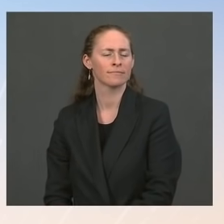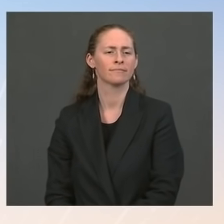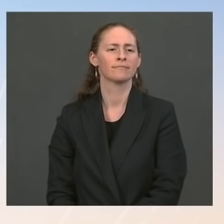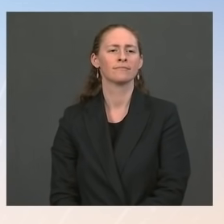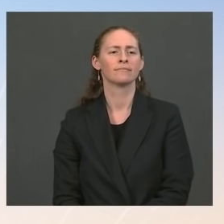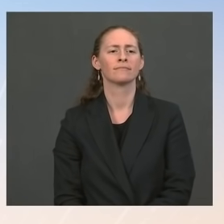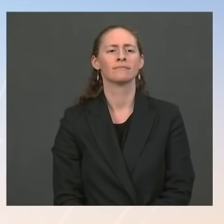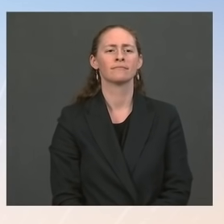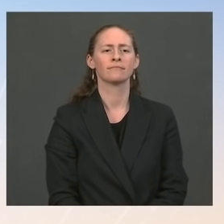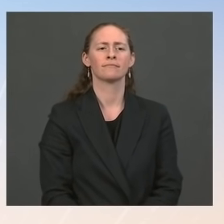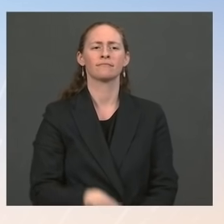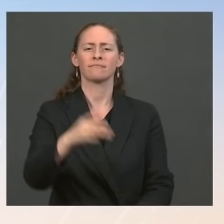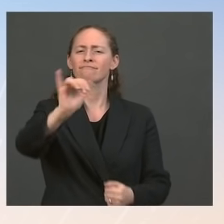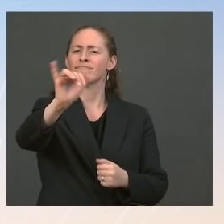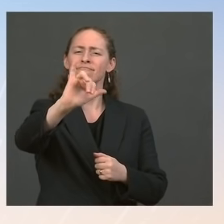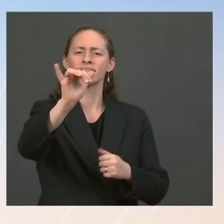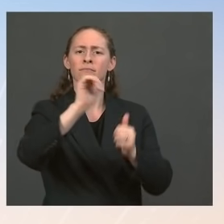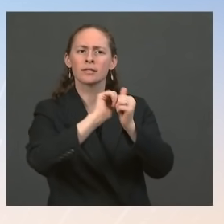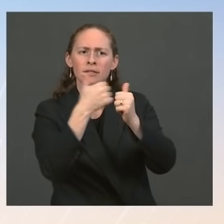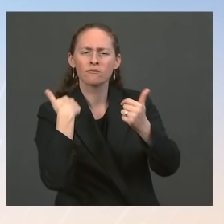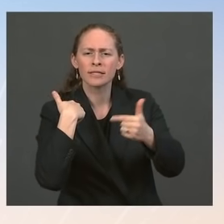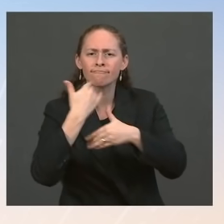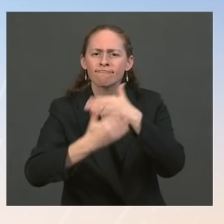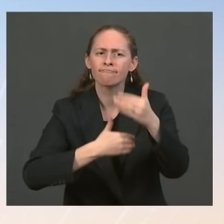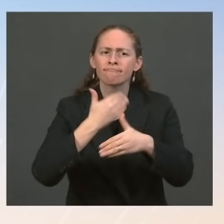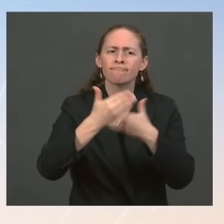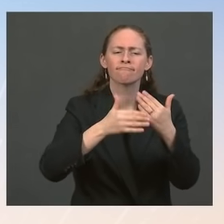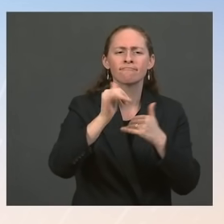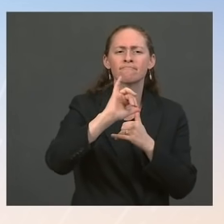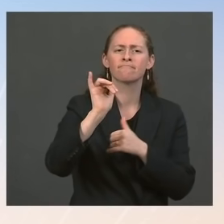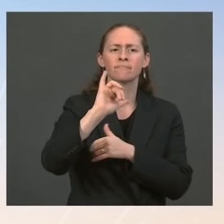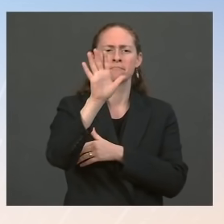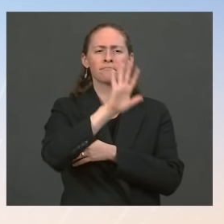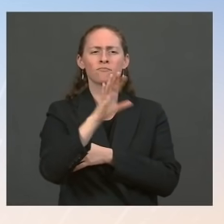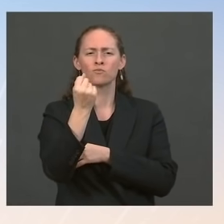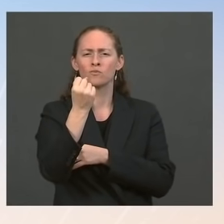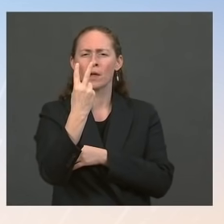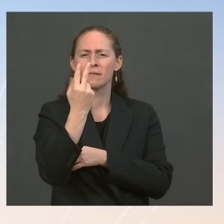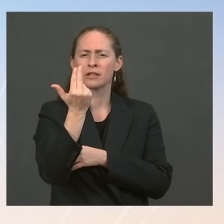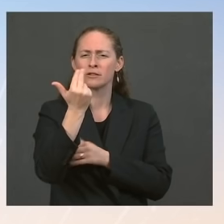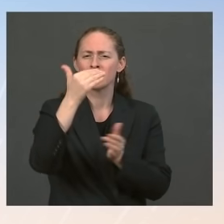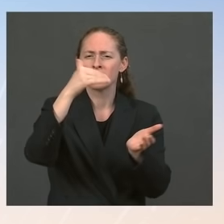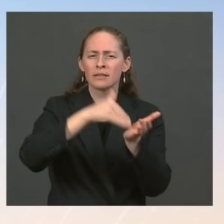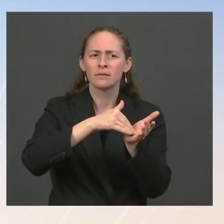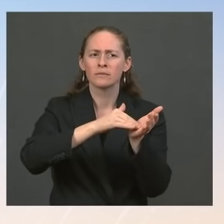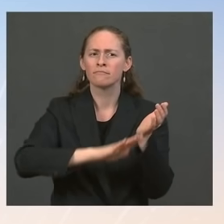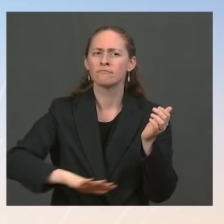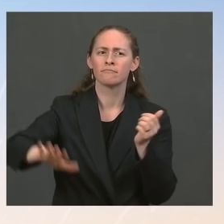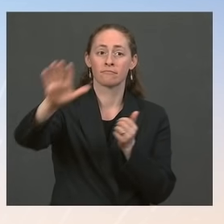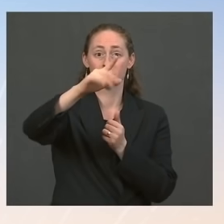the 13,000 or 12,000 individuals we're talking about here are put into immigration proceedings, right?